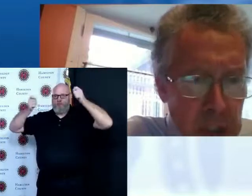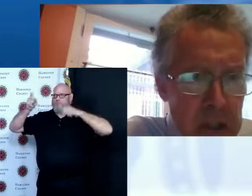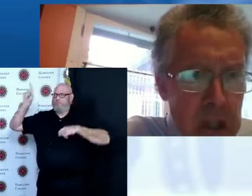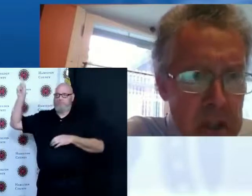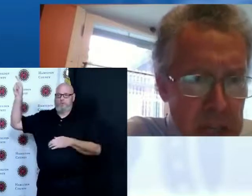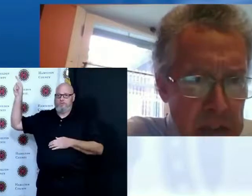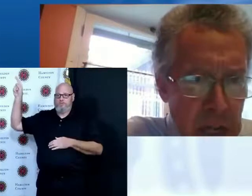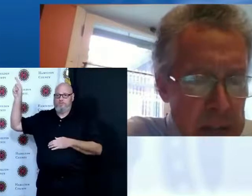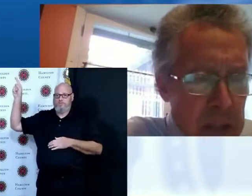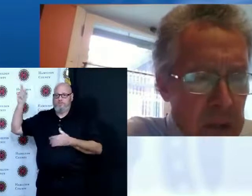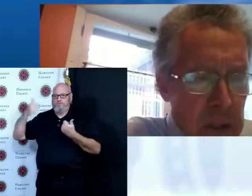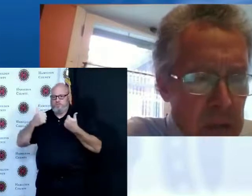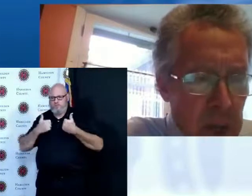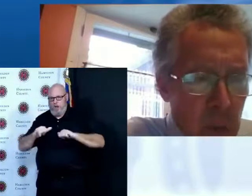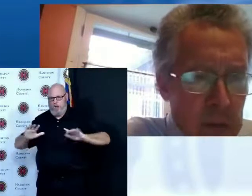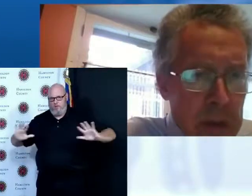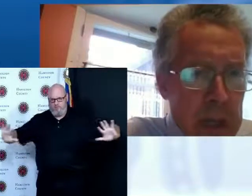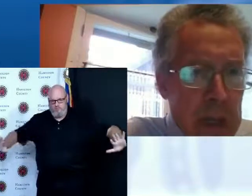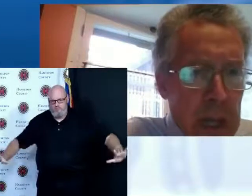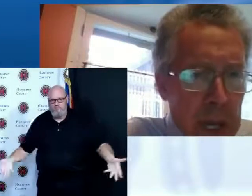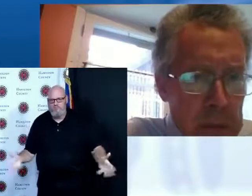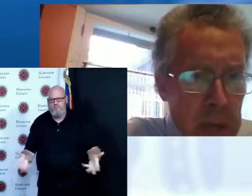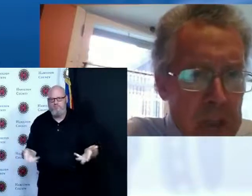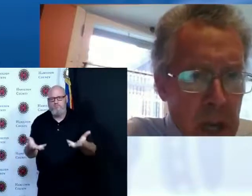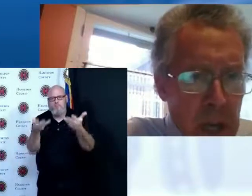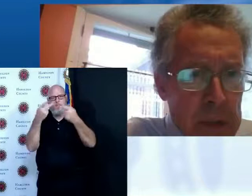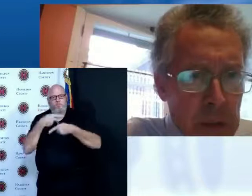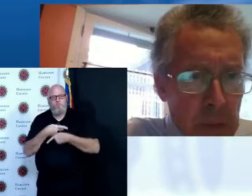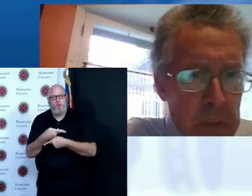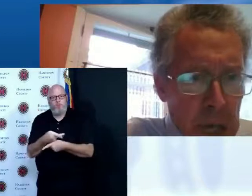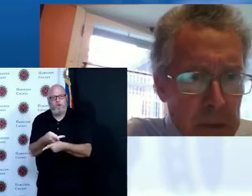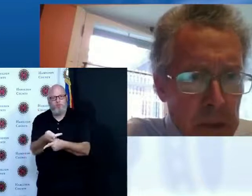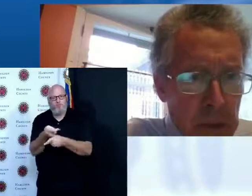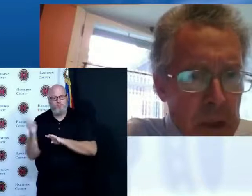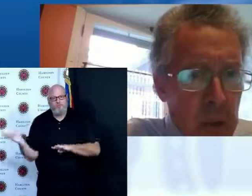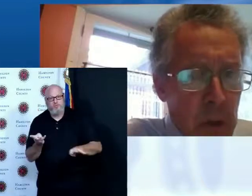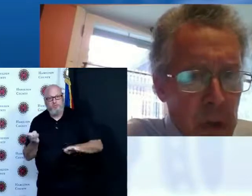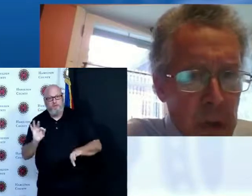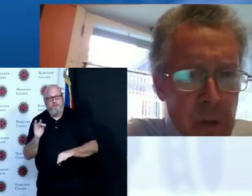it's going to take time as you I'm wondering how much time in your mind you think we're going to go